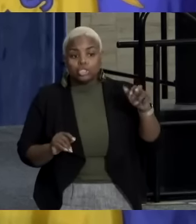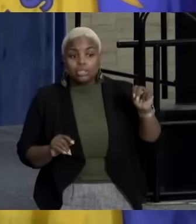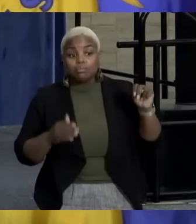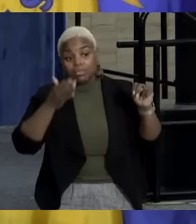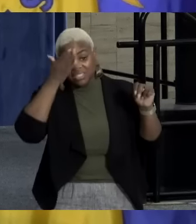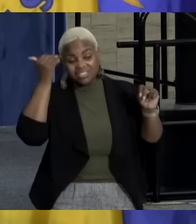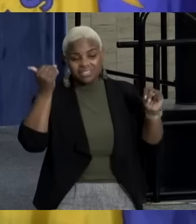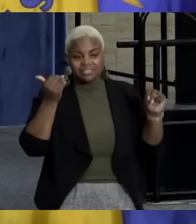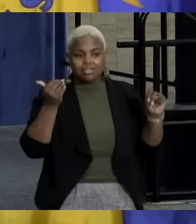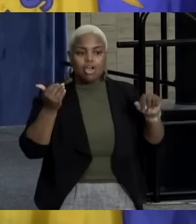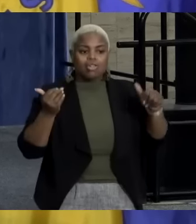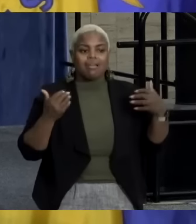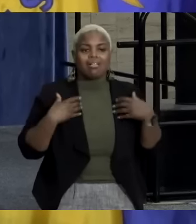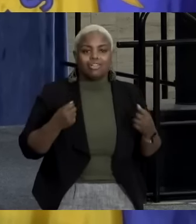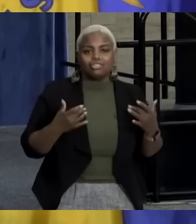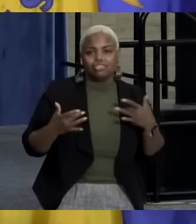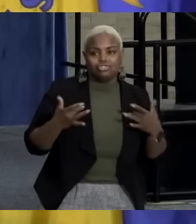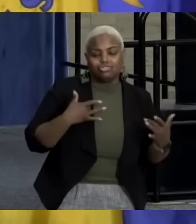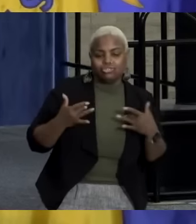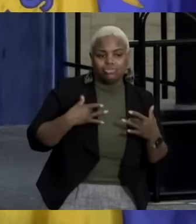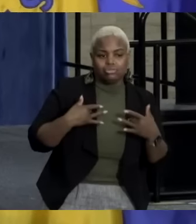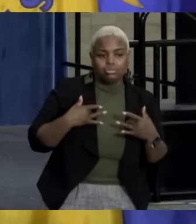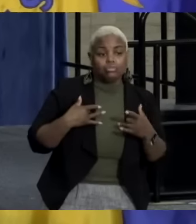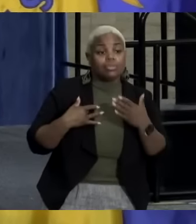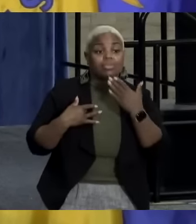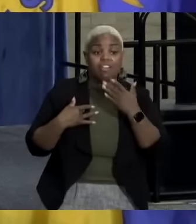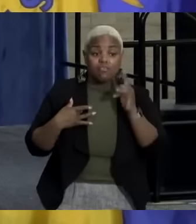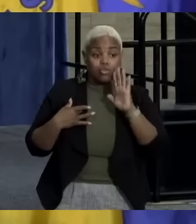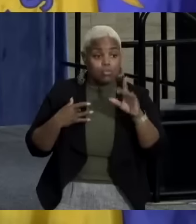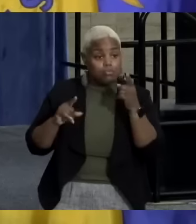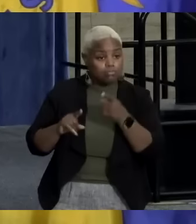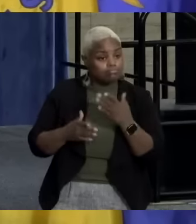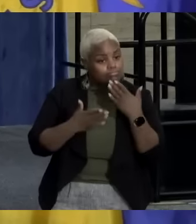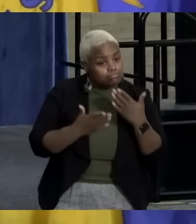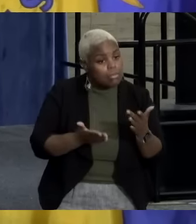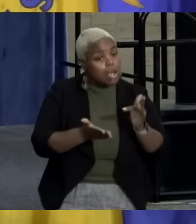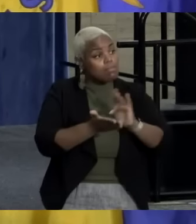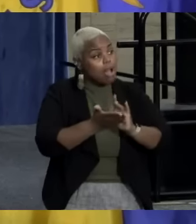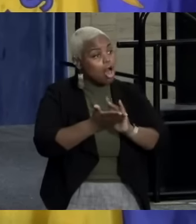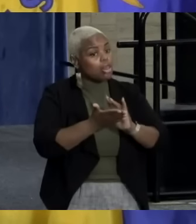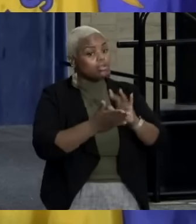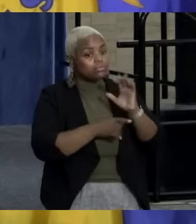I do think, to your first point, it is both a medical breakthrough and a guidance change, and we